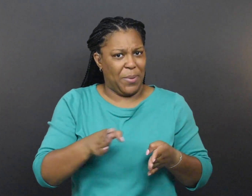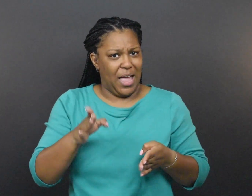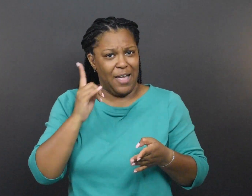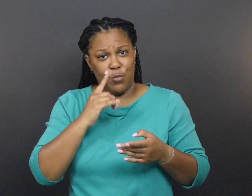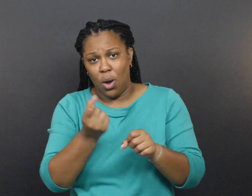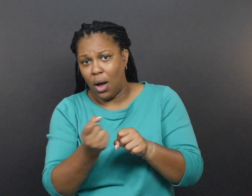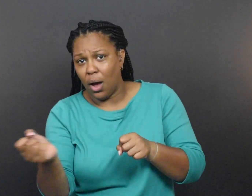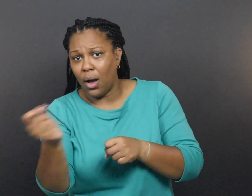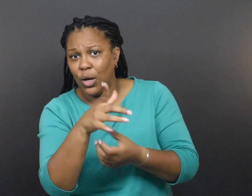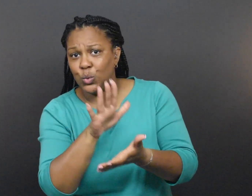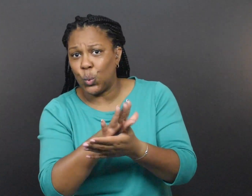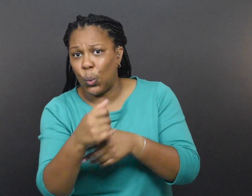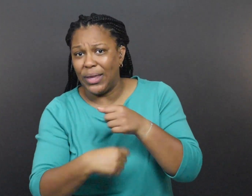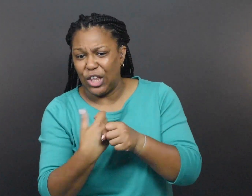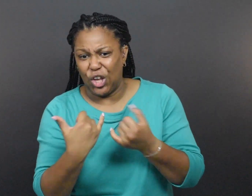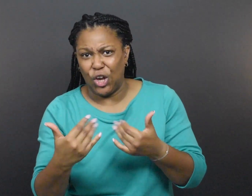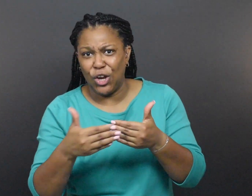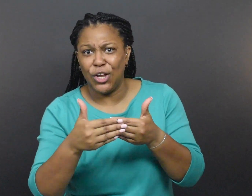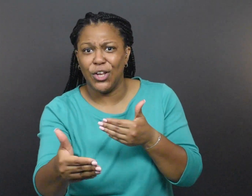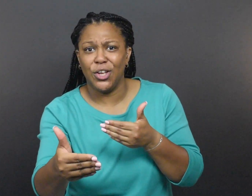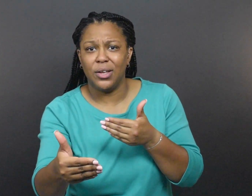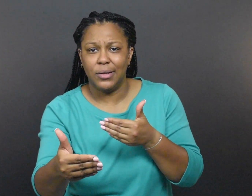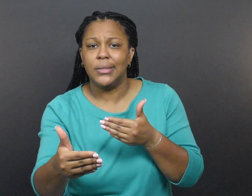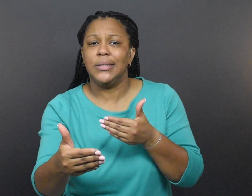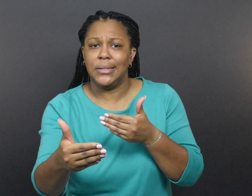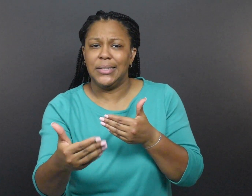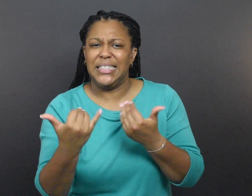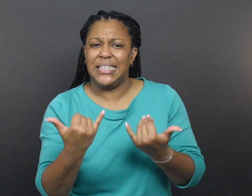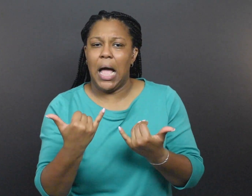caught up on missed well-child visits and recommended vaccines.